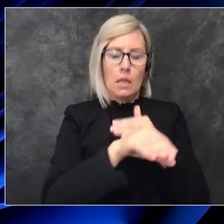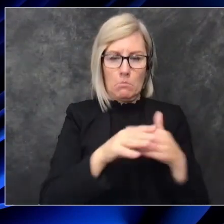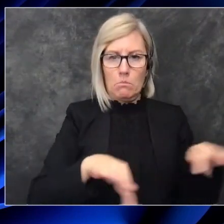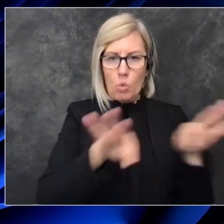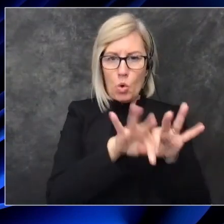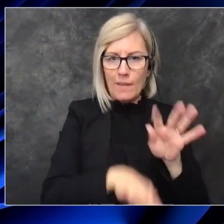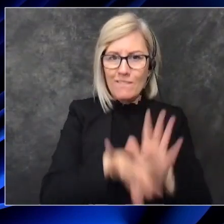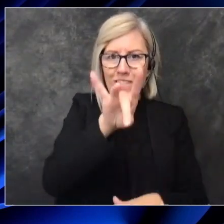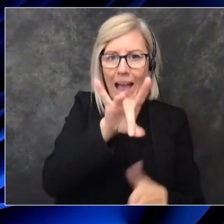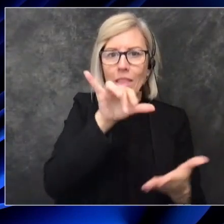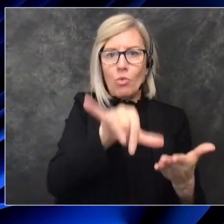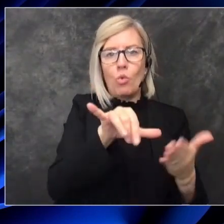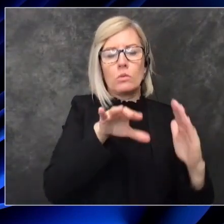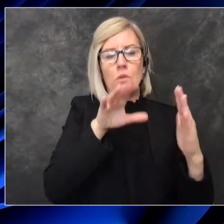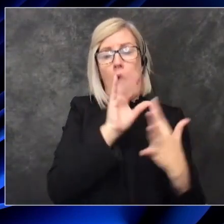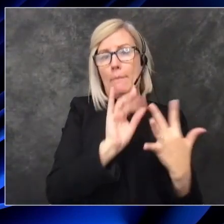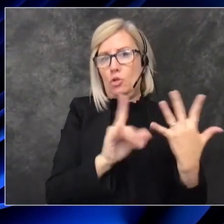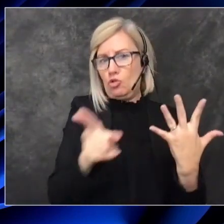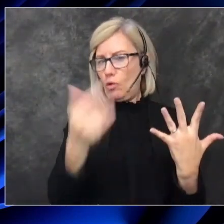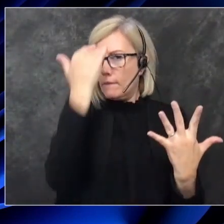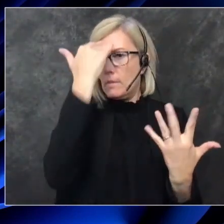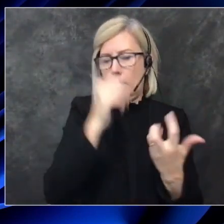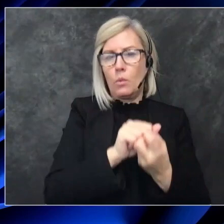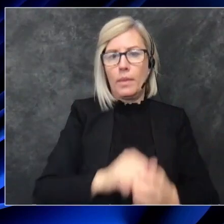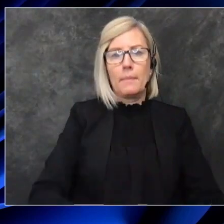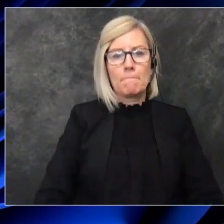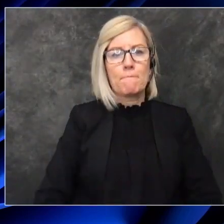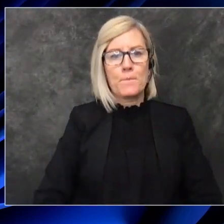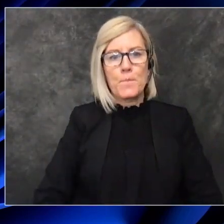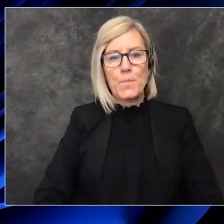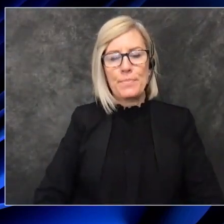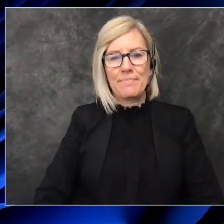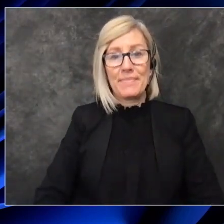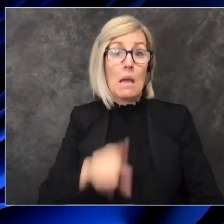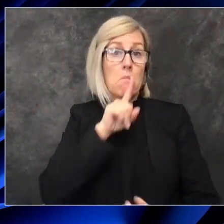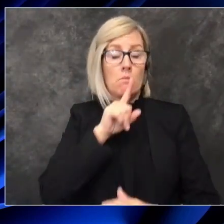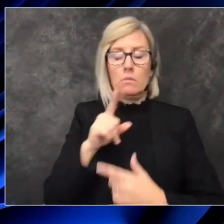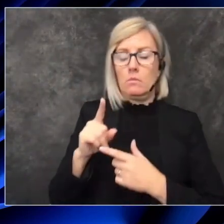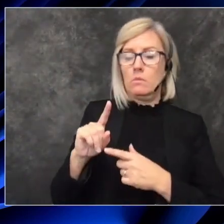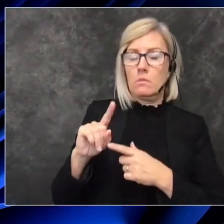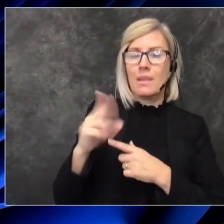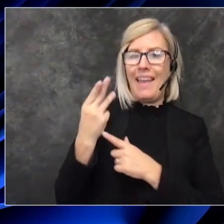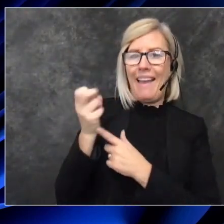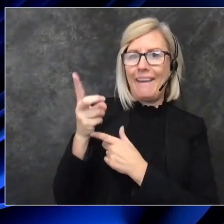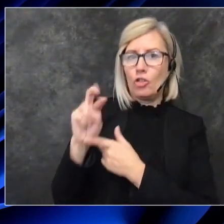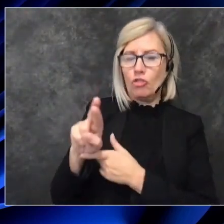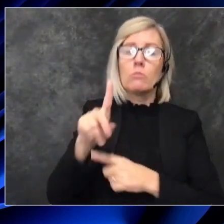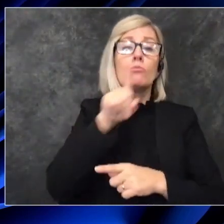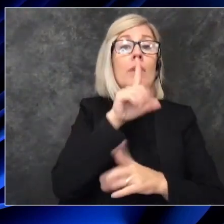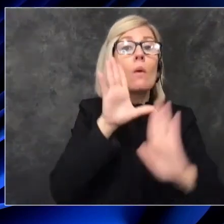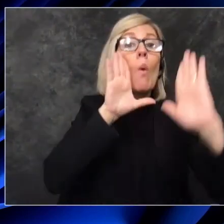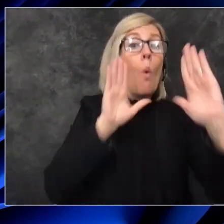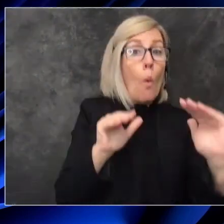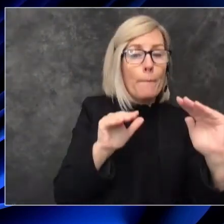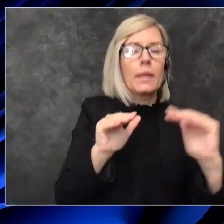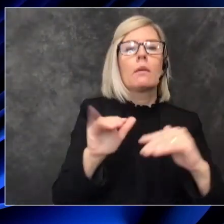options that you're so familiar with. Yes, I'm really hoping. I'm really hoping that discoverability isn't